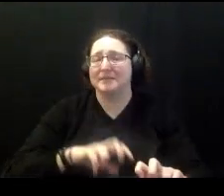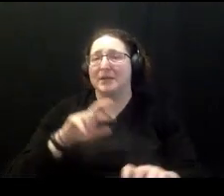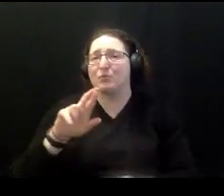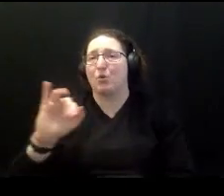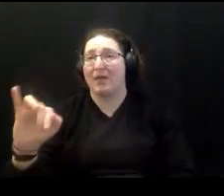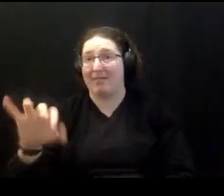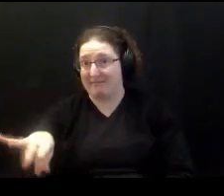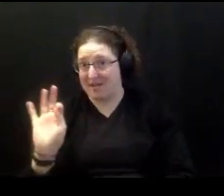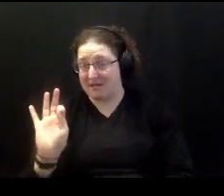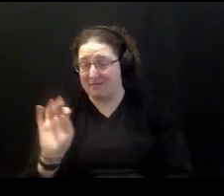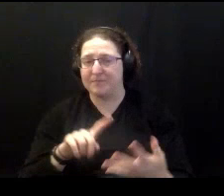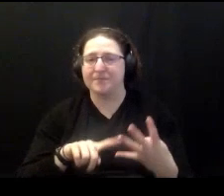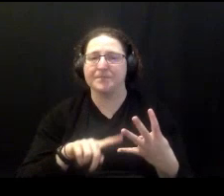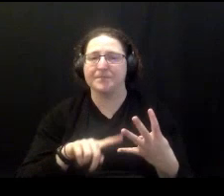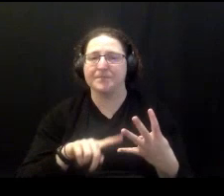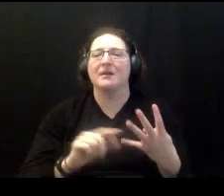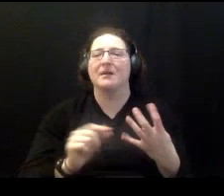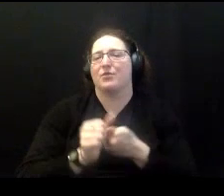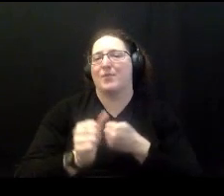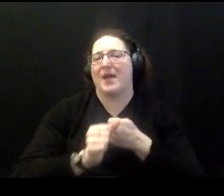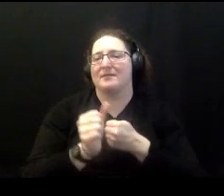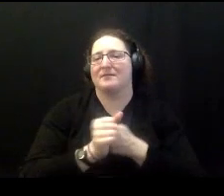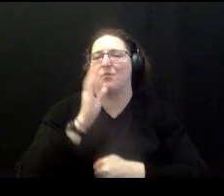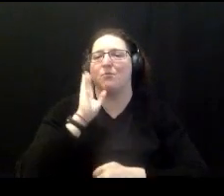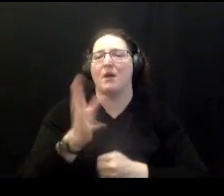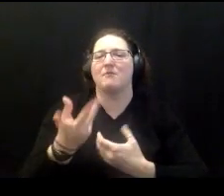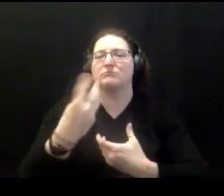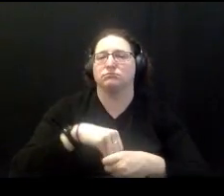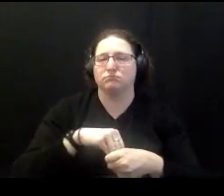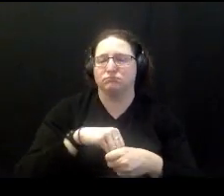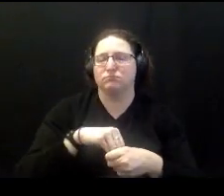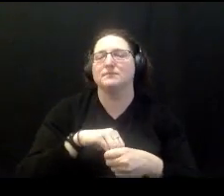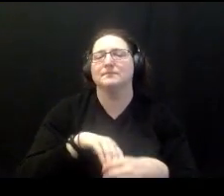hazards that will be considered in the Rhode Island Department of Health Risk Assessment,